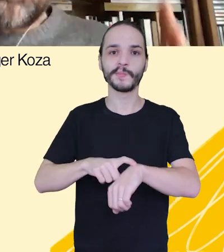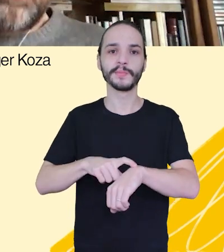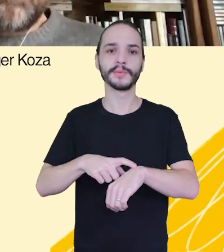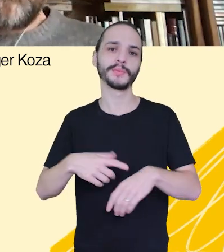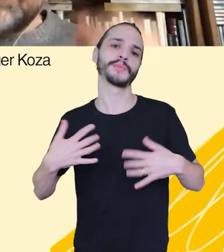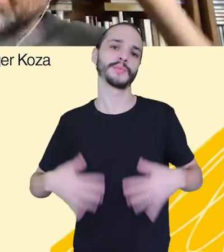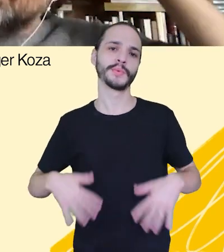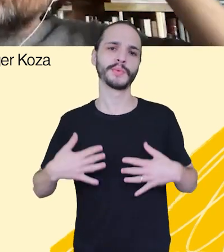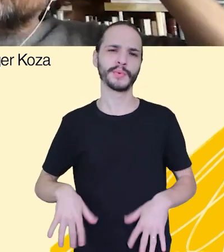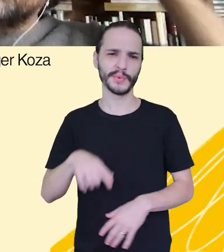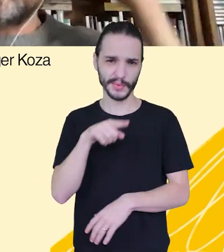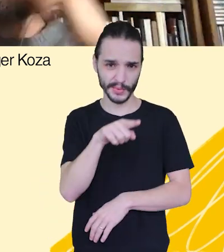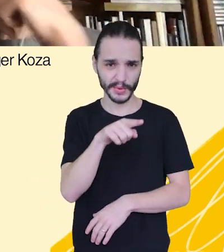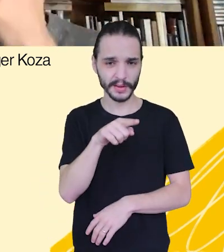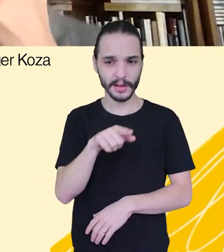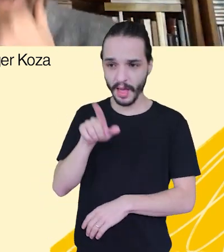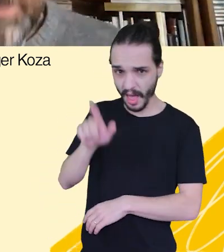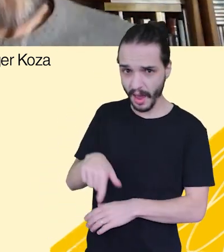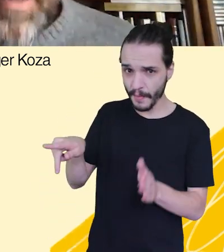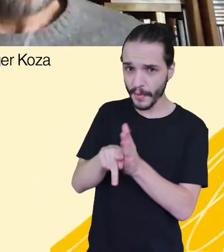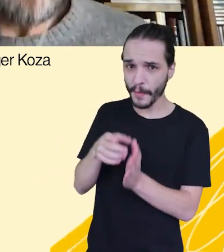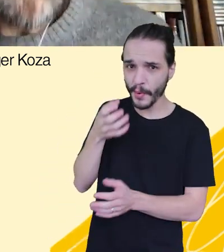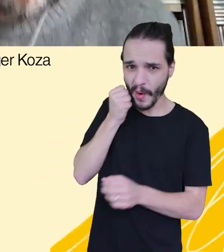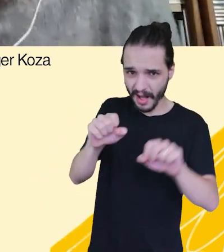You're talking about the scene in the room? - Exactly.